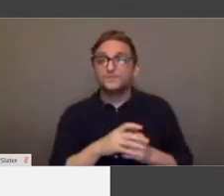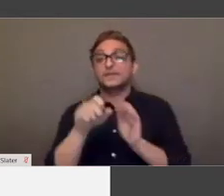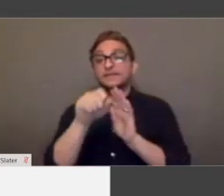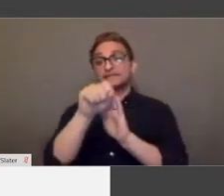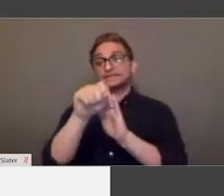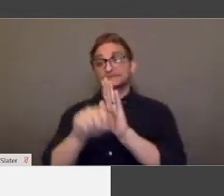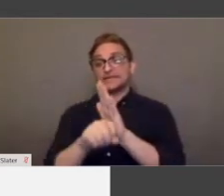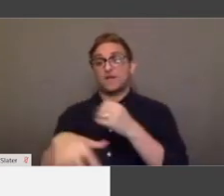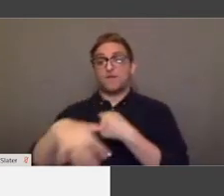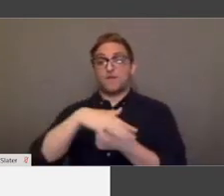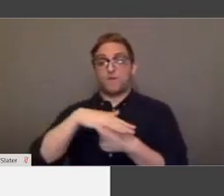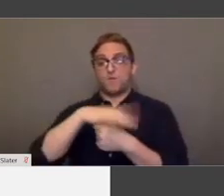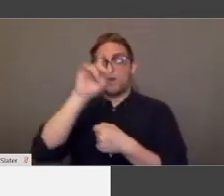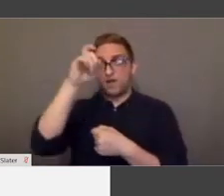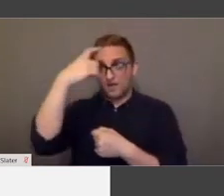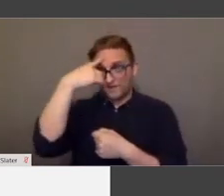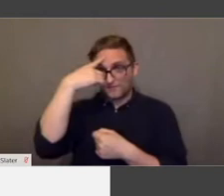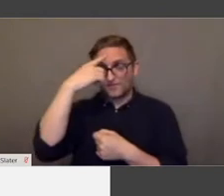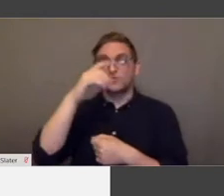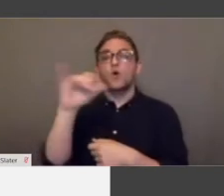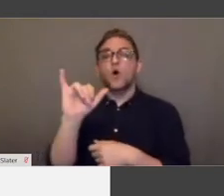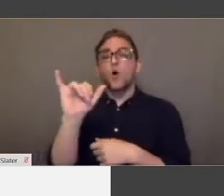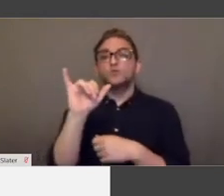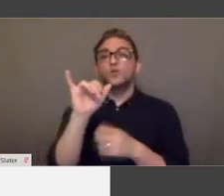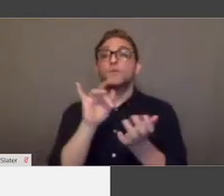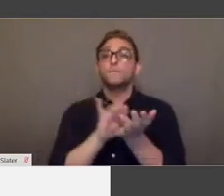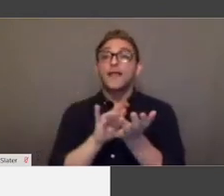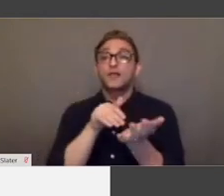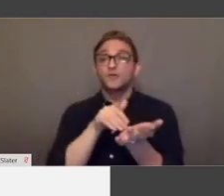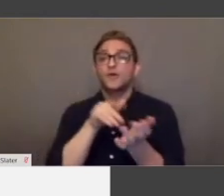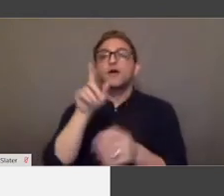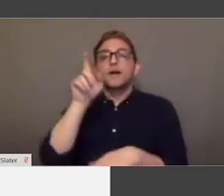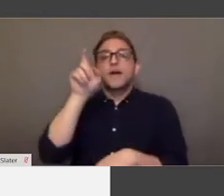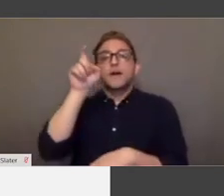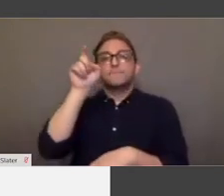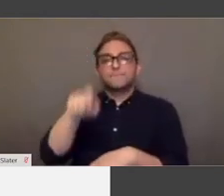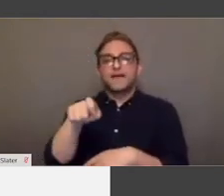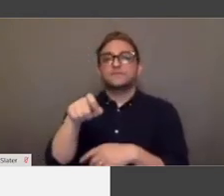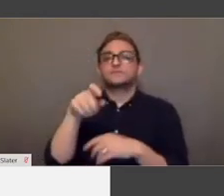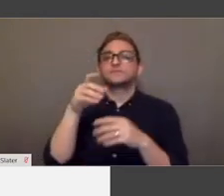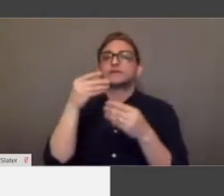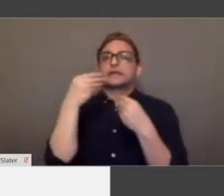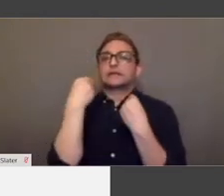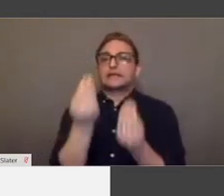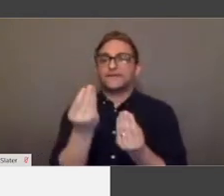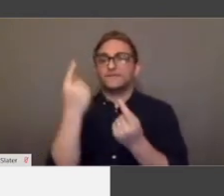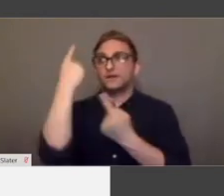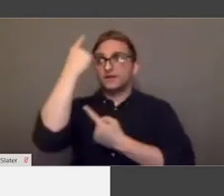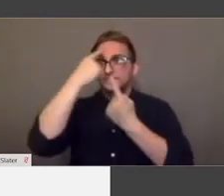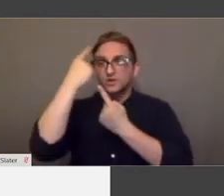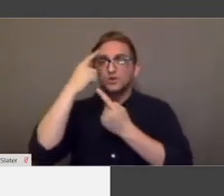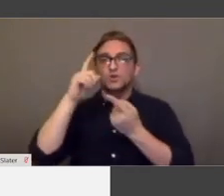providers must give primary consideration to the requests of the individual who is deaf